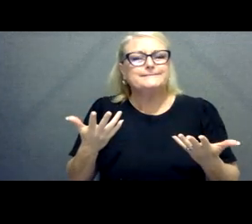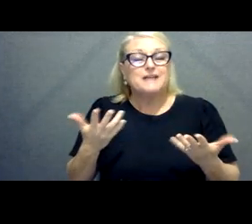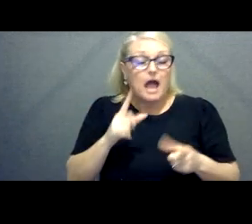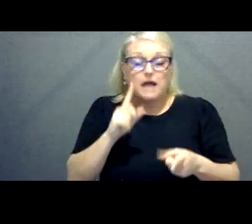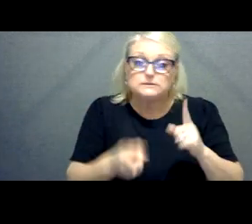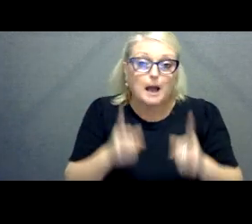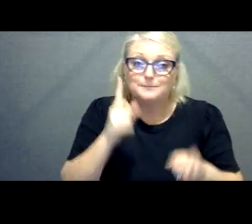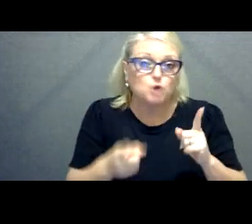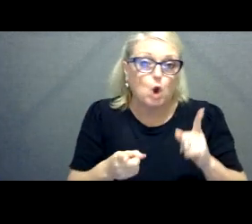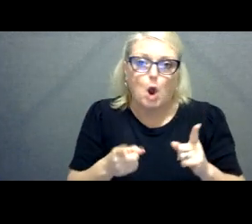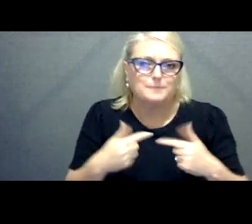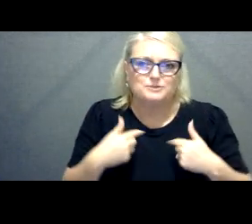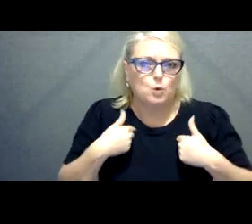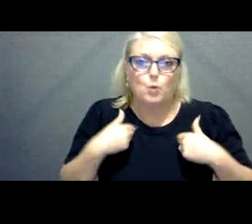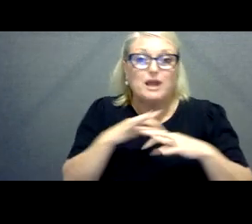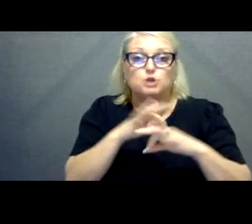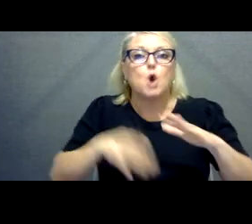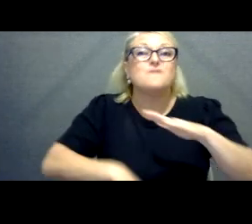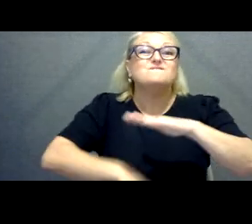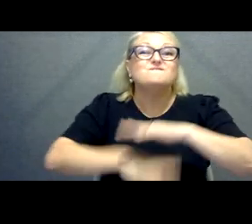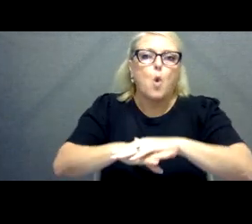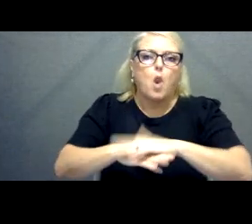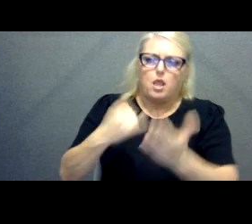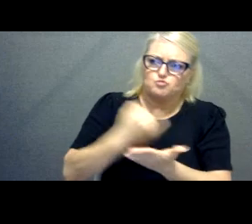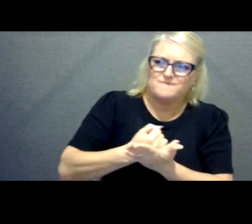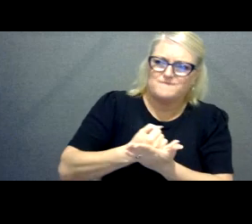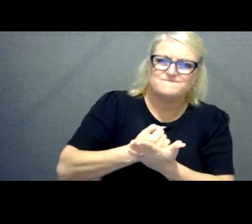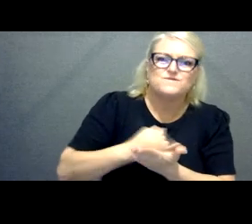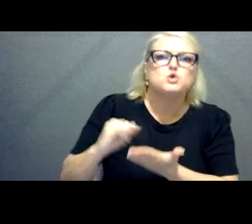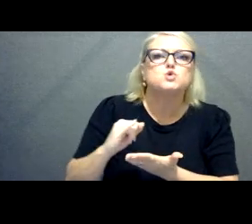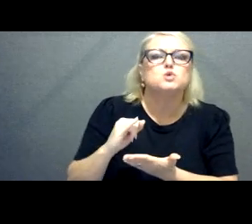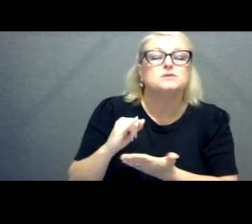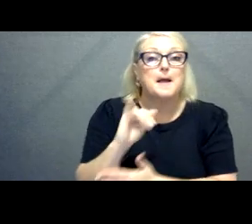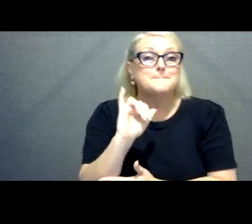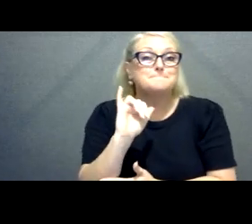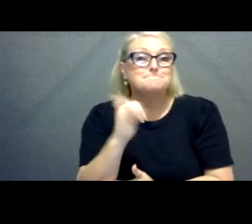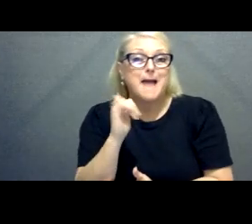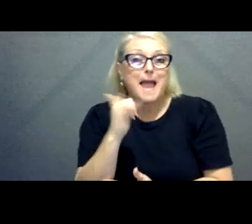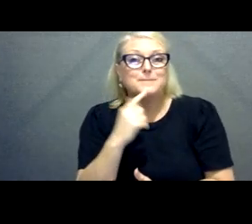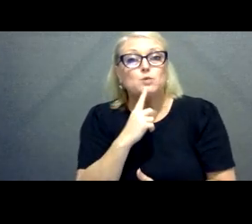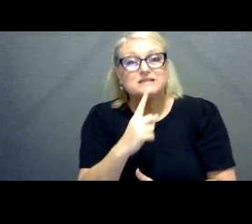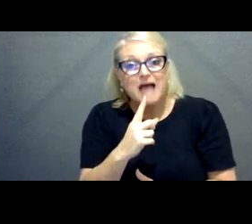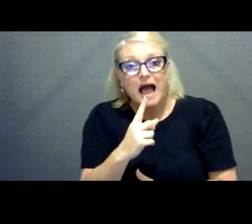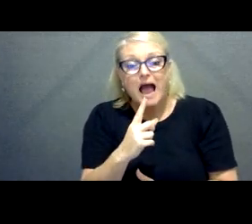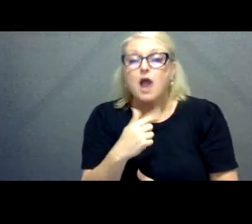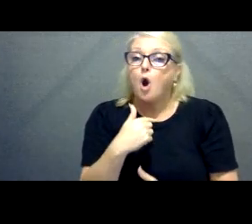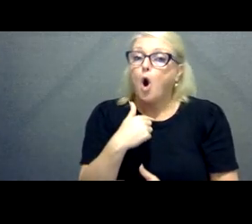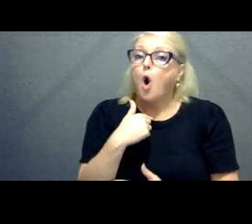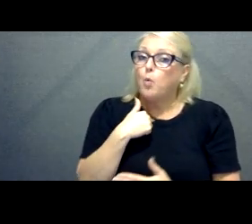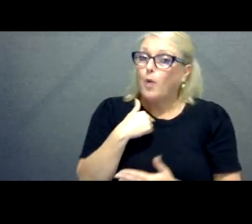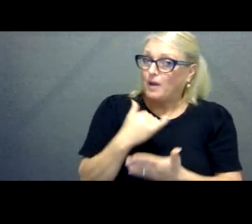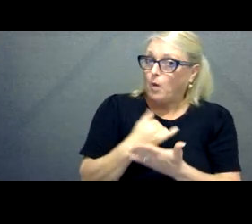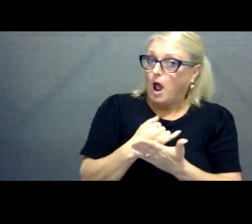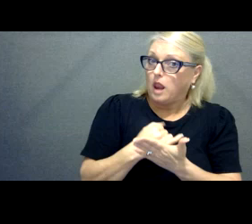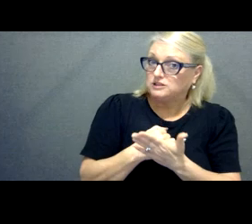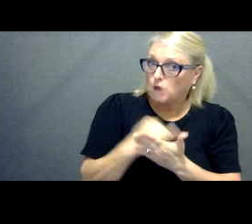that can be where we've made a an approval on the condition the client pays a contribution amount so